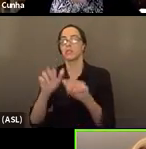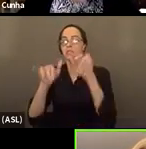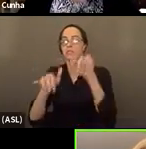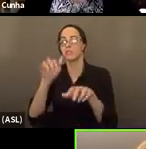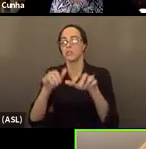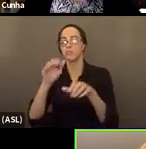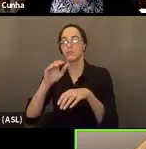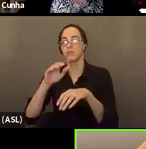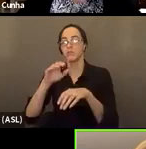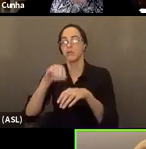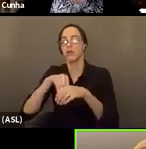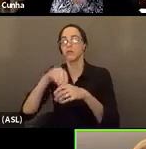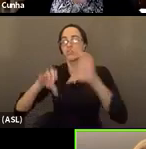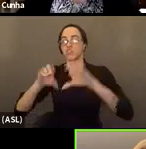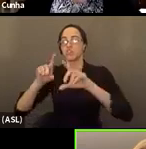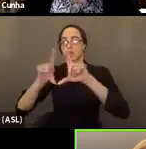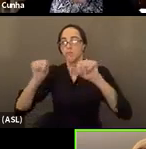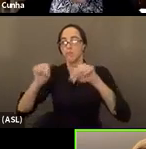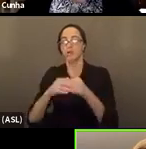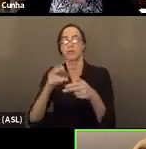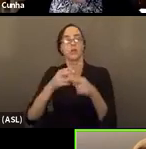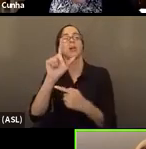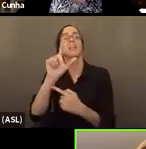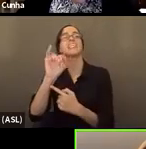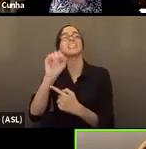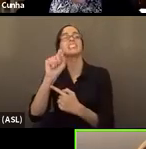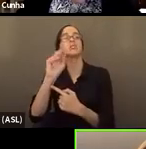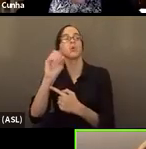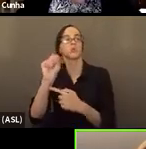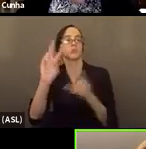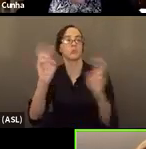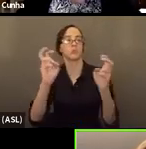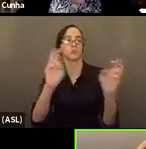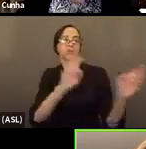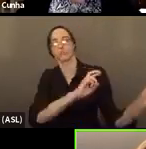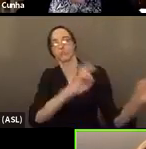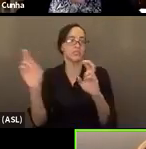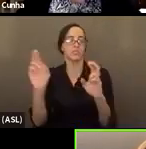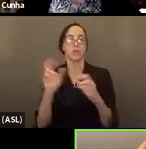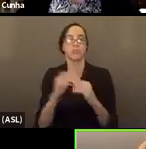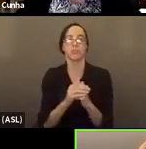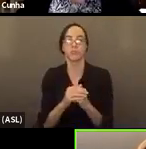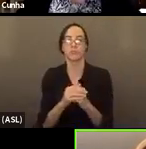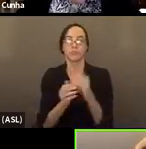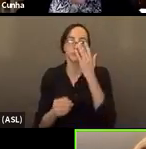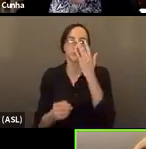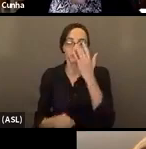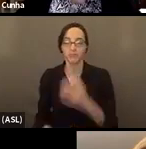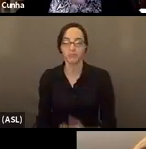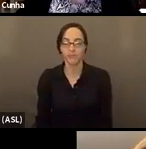and it's run by catholic charities um but one of the things you mentioned yes i would love to